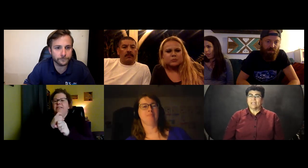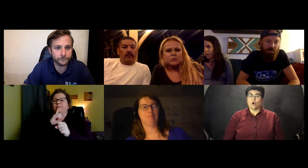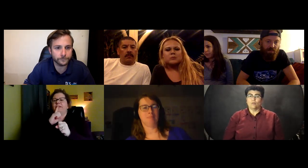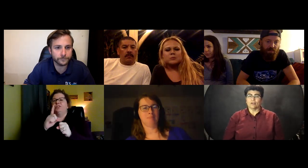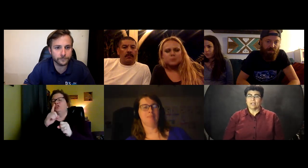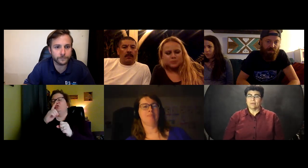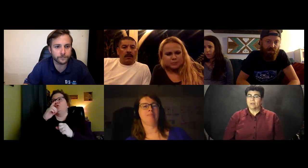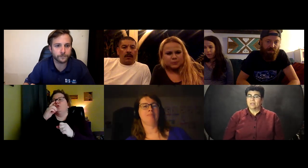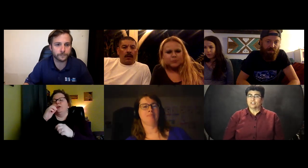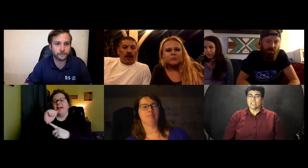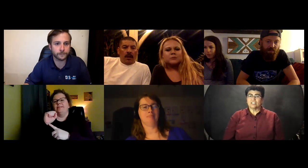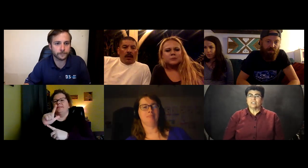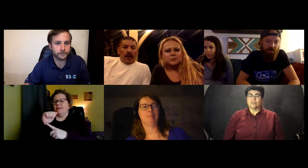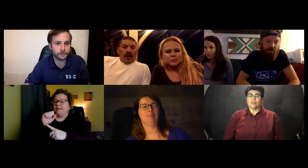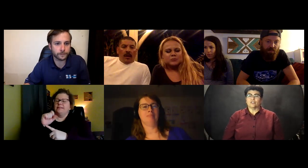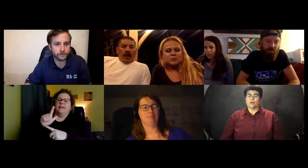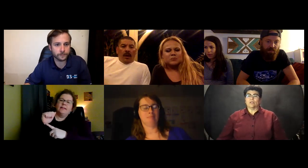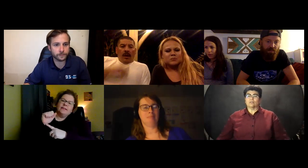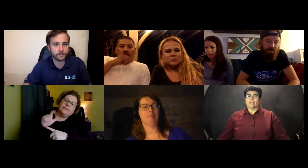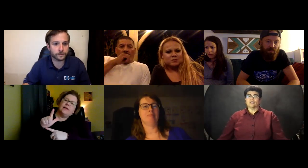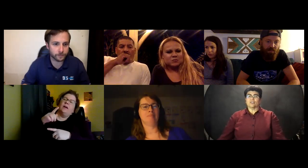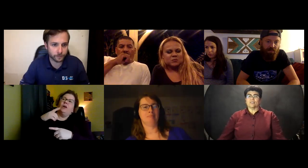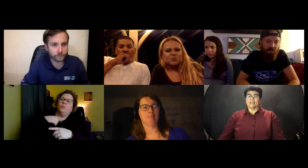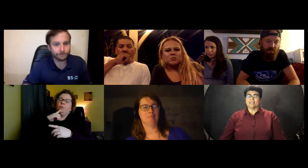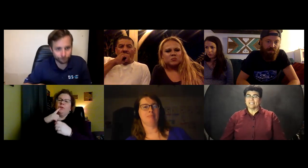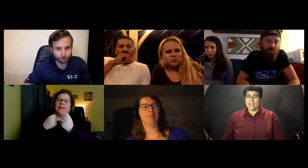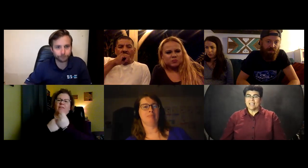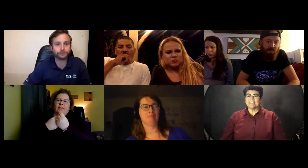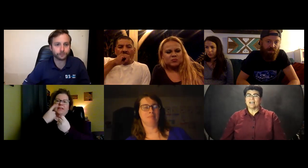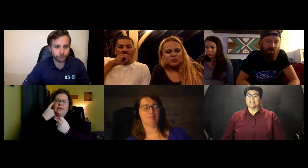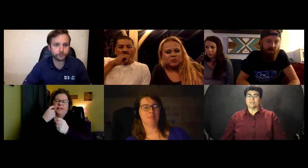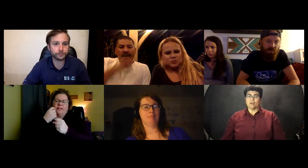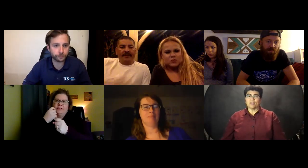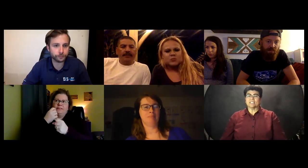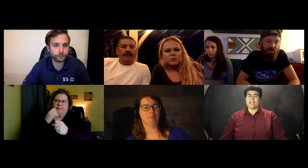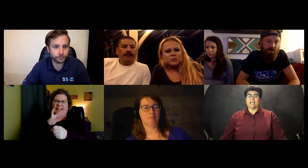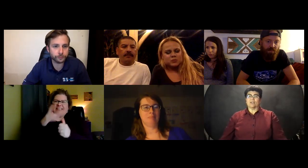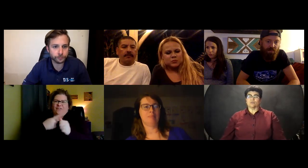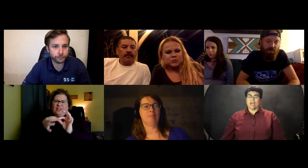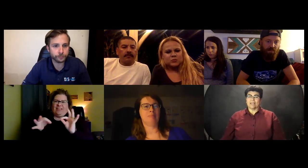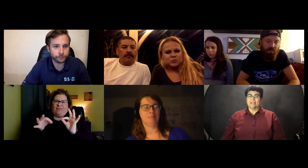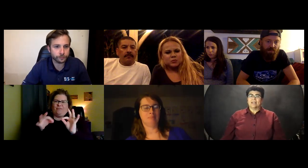goal for him just so that we could make sure that